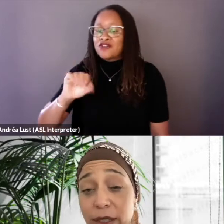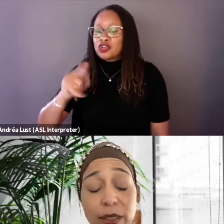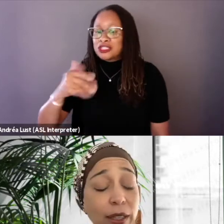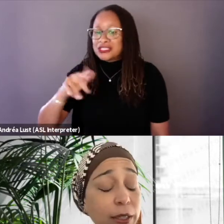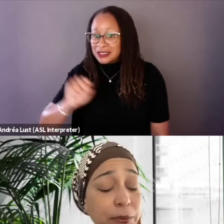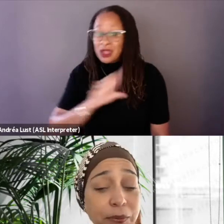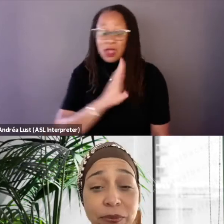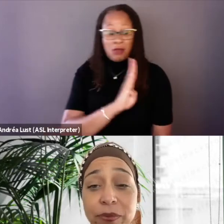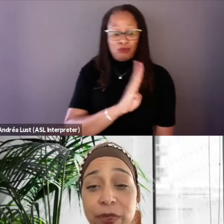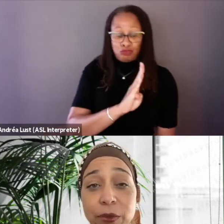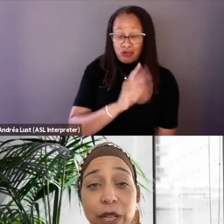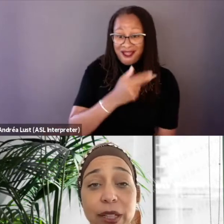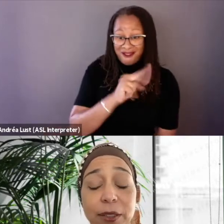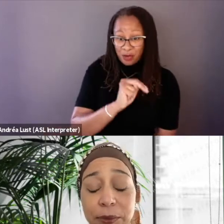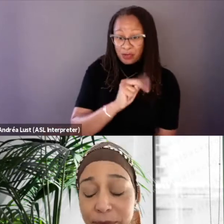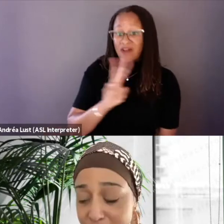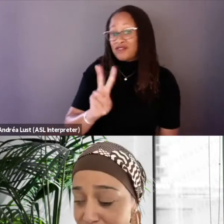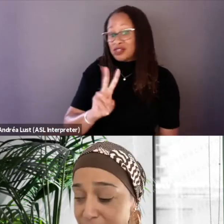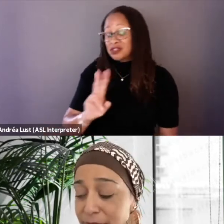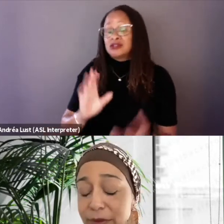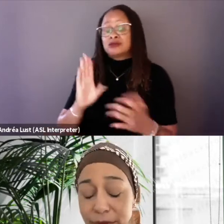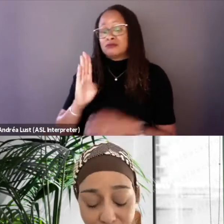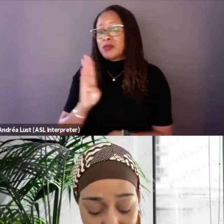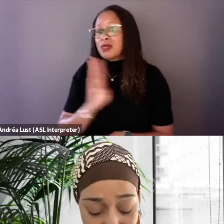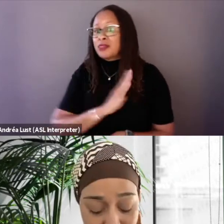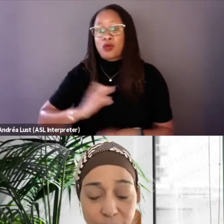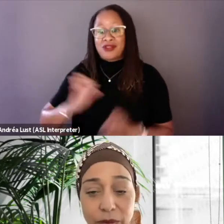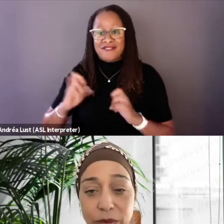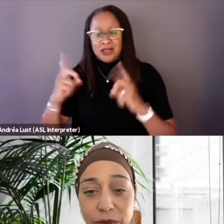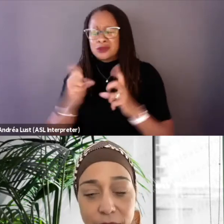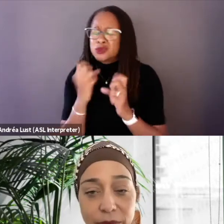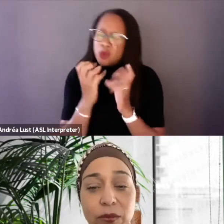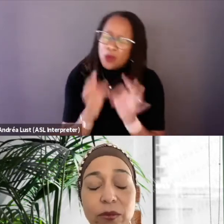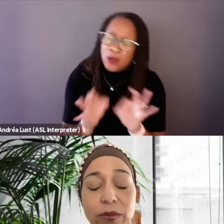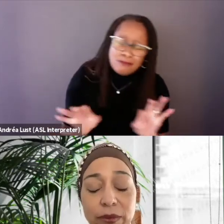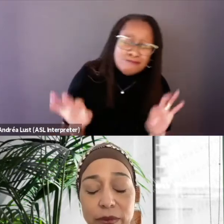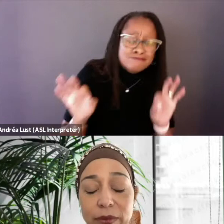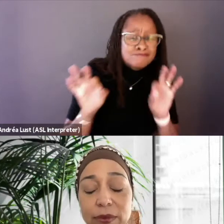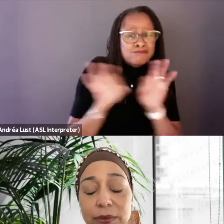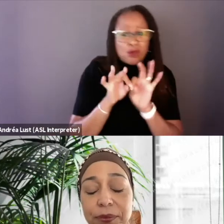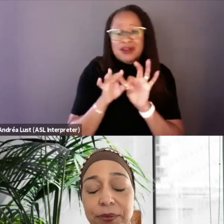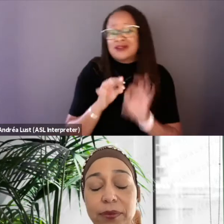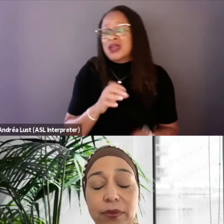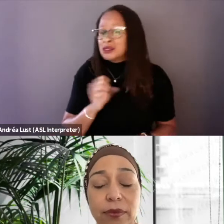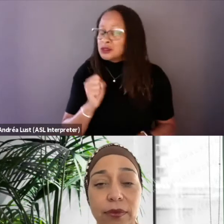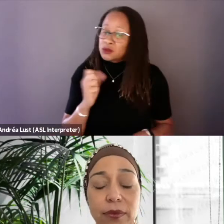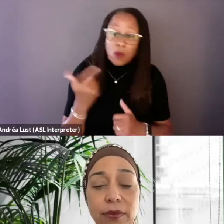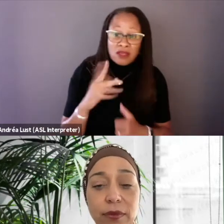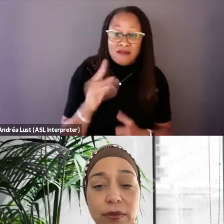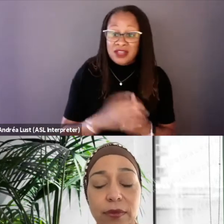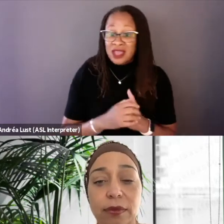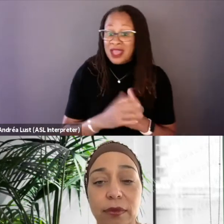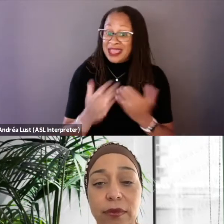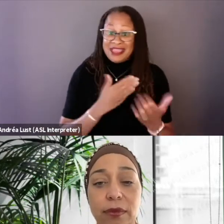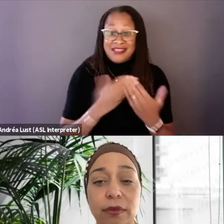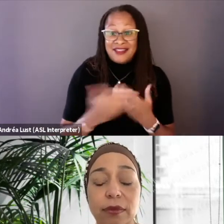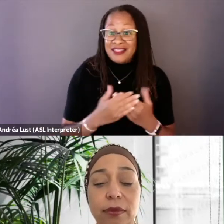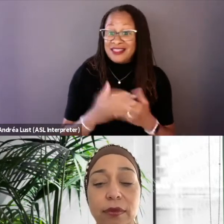oh man, so important, so important, you know, and how even the fight over the last couple of years.